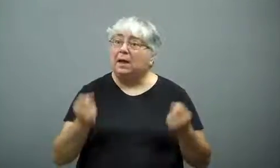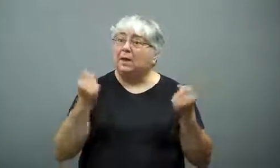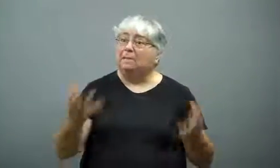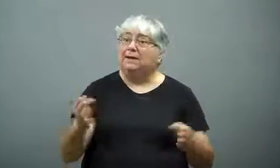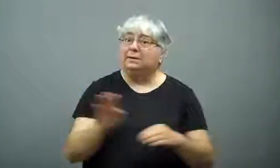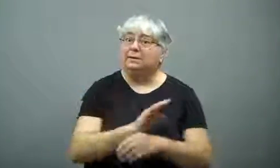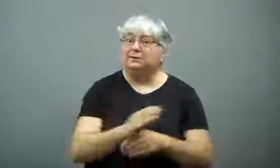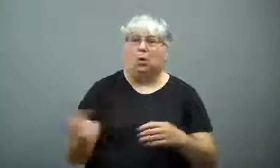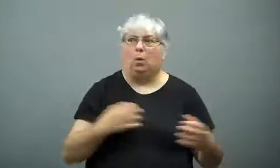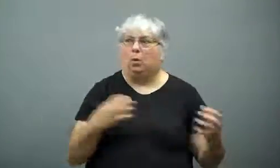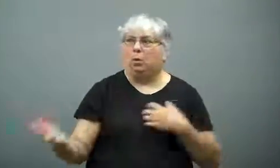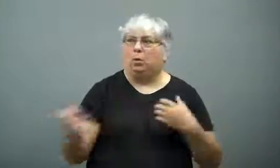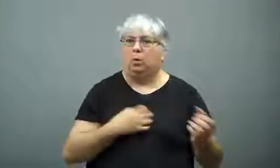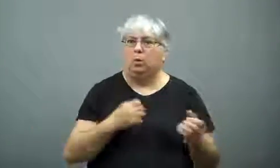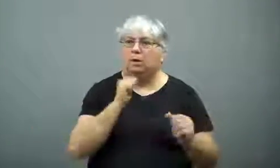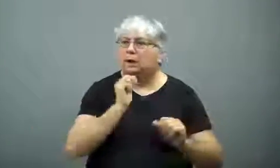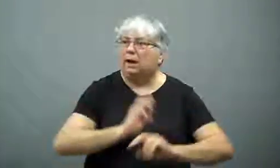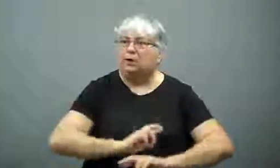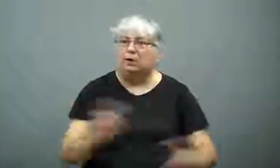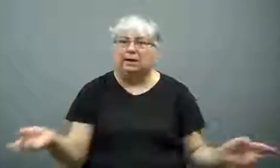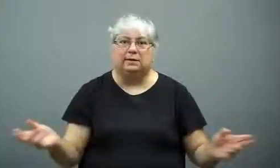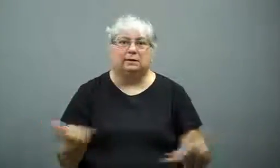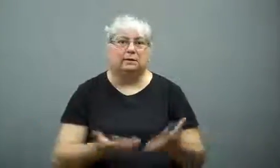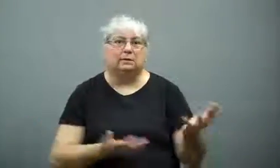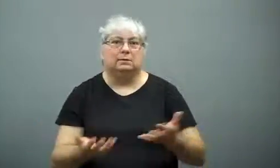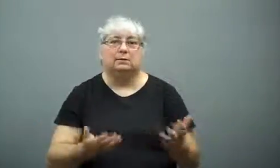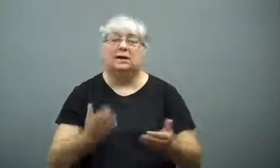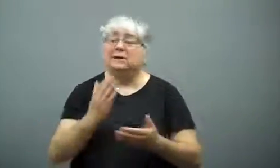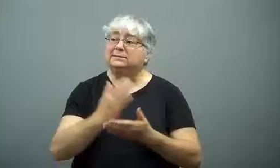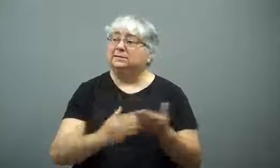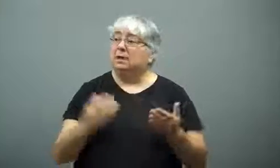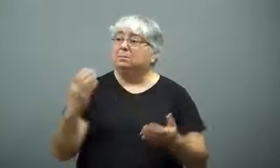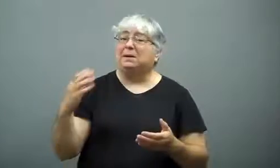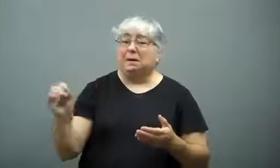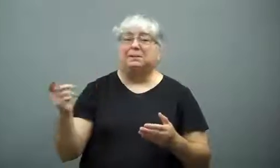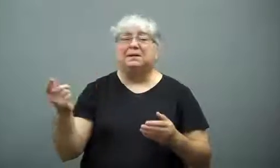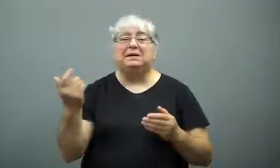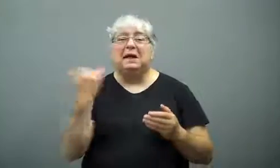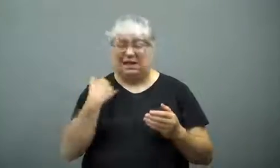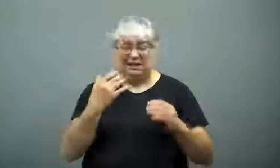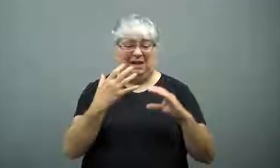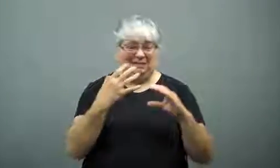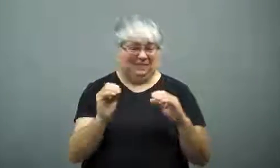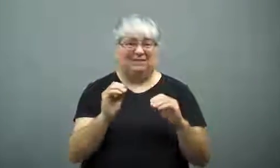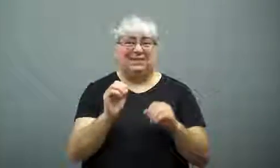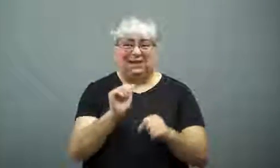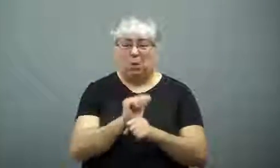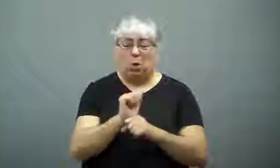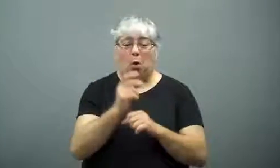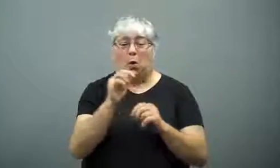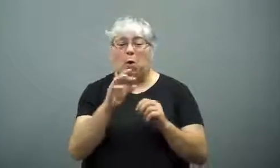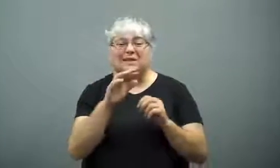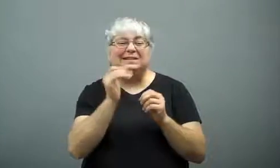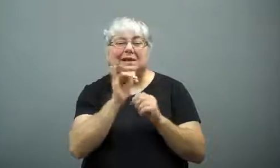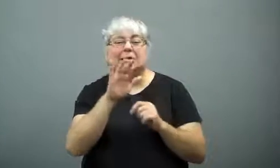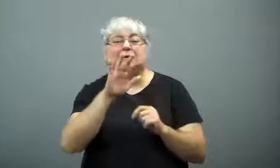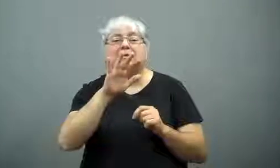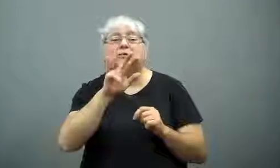Many companies objected, saying they were not prepared to do so.